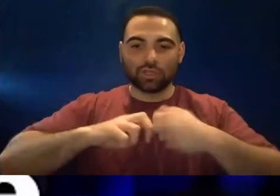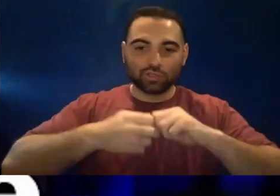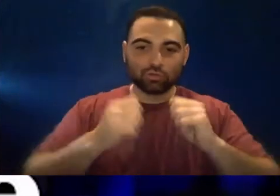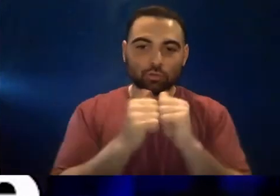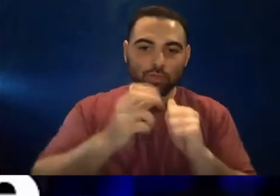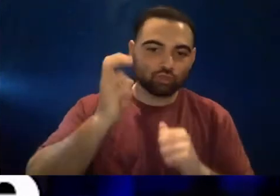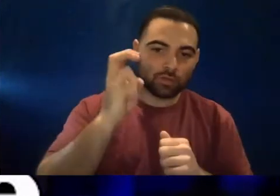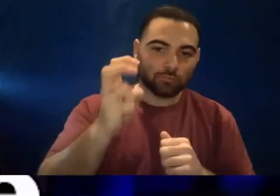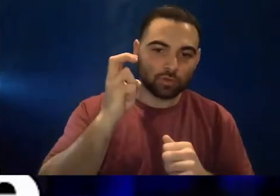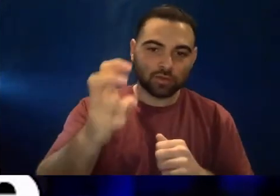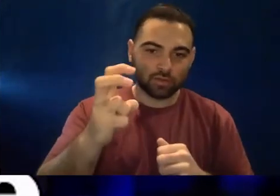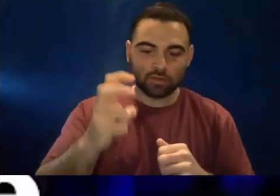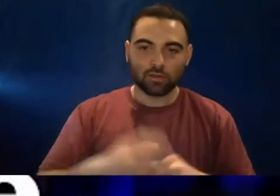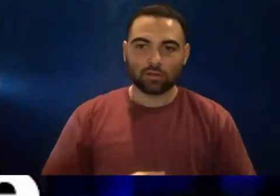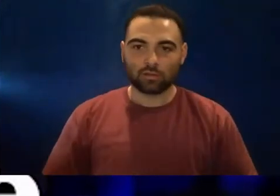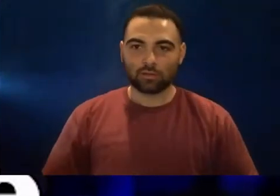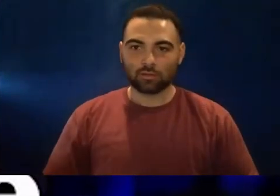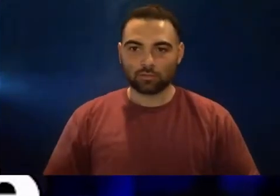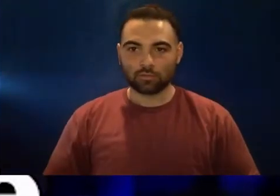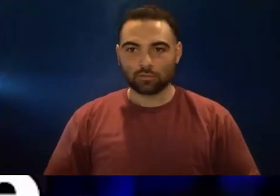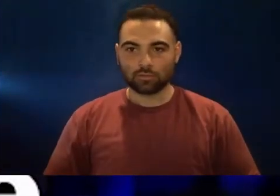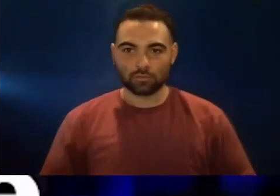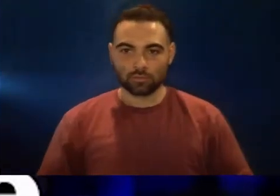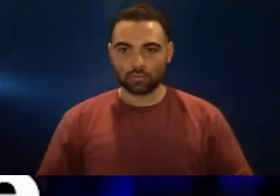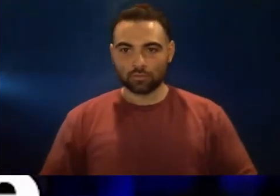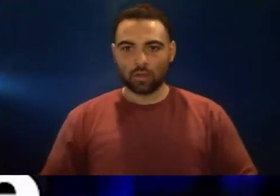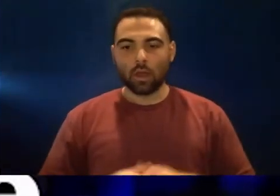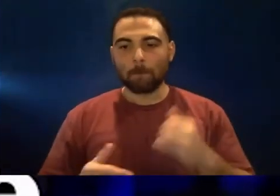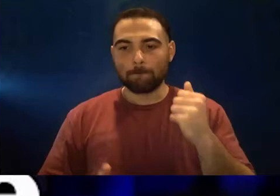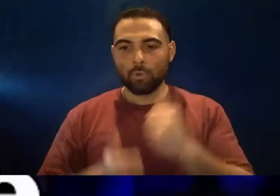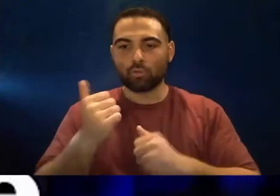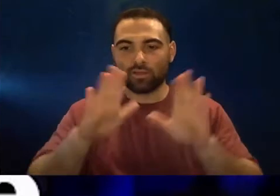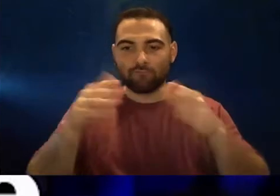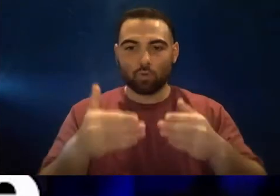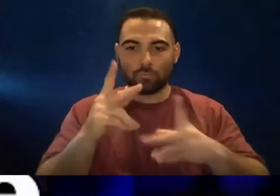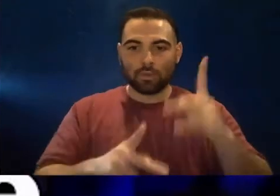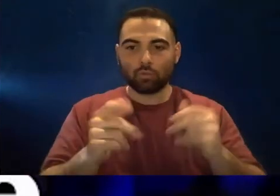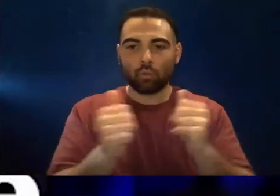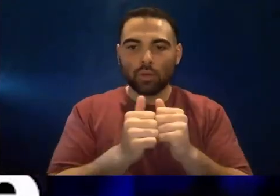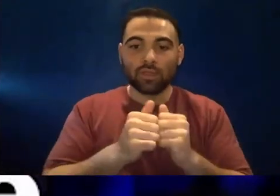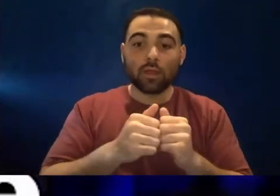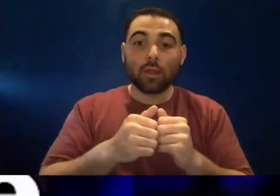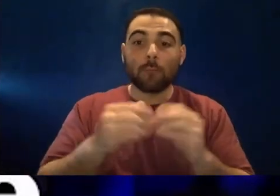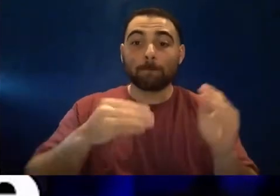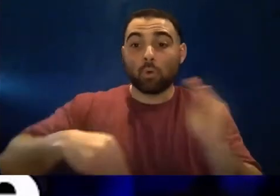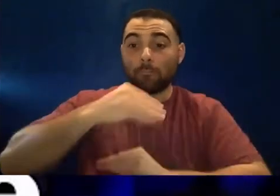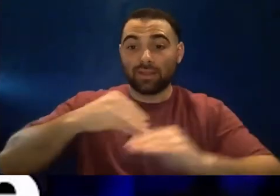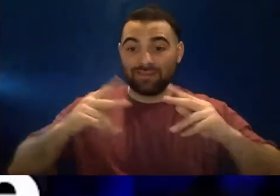tend to be centered around people with mobility disabilities, mostly because they're the most visible.